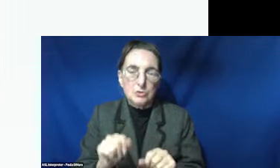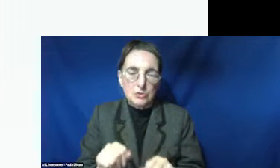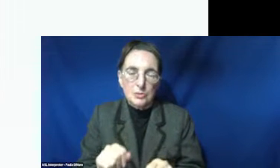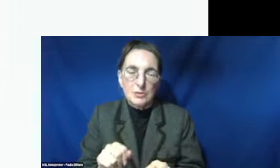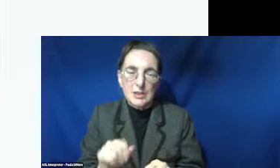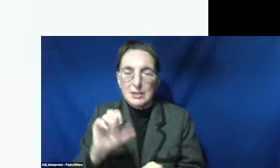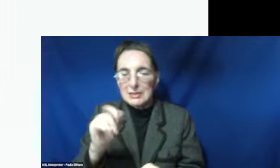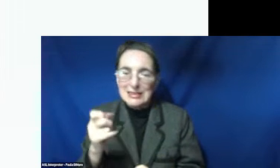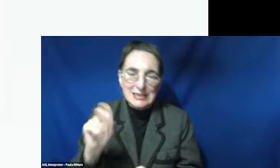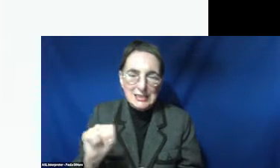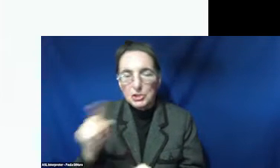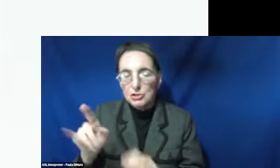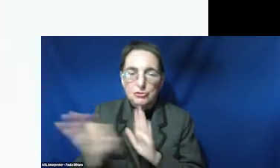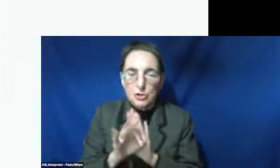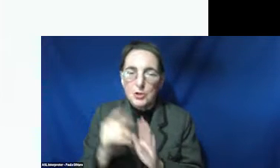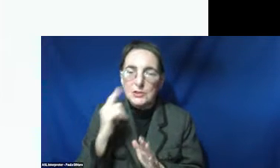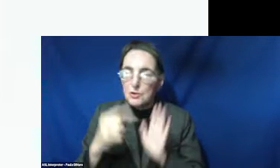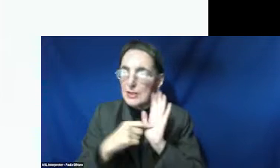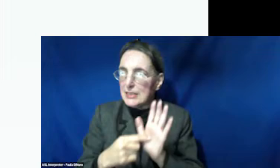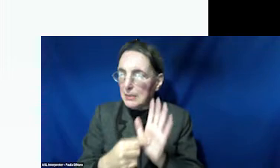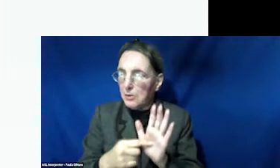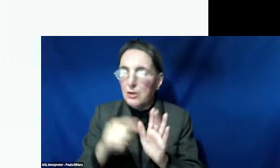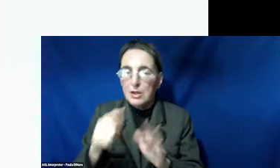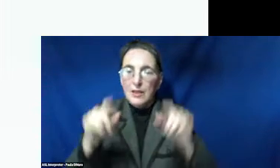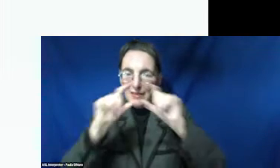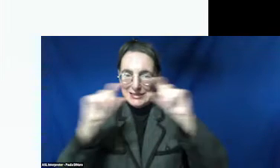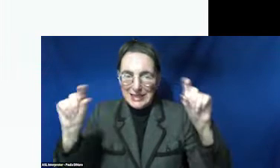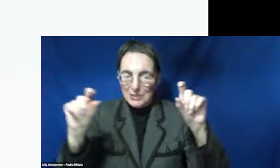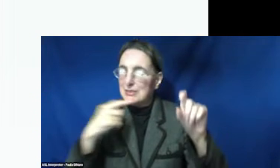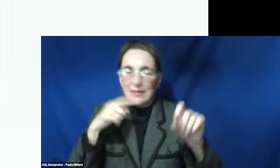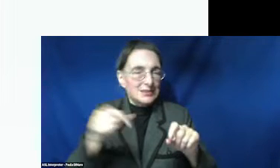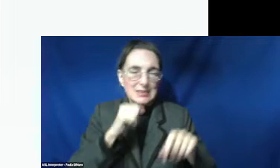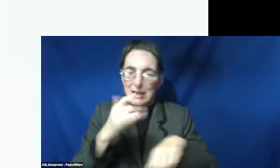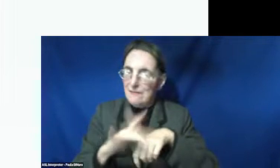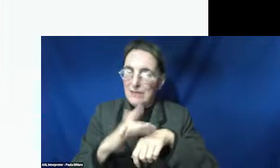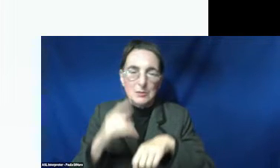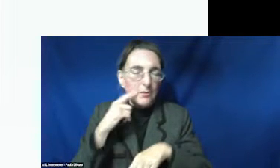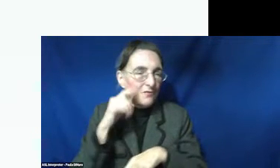So, for example, here, the little hover text will tell you this is not available for the solicitation you chose.